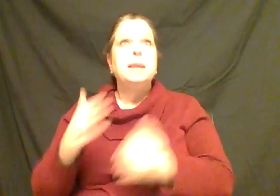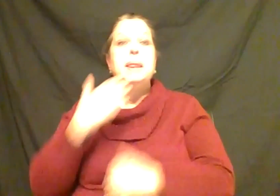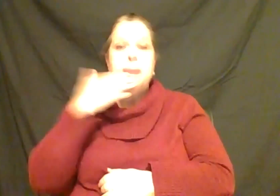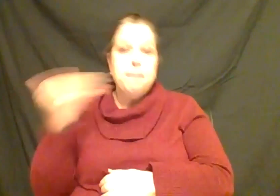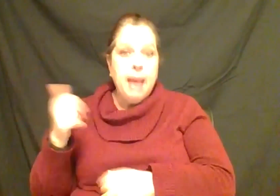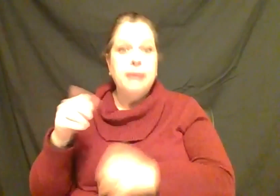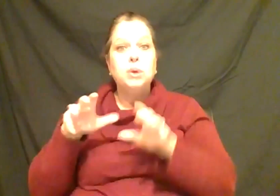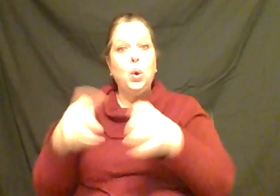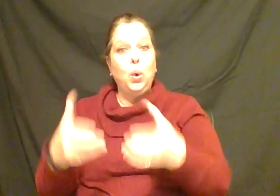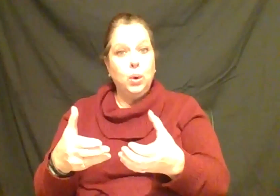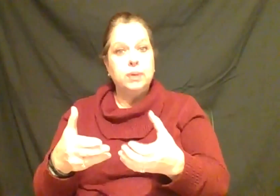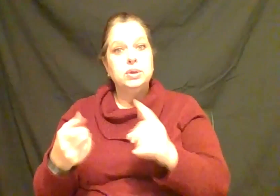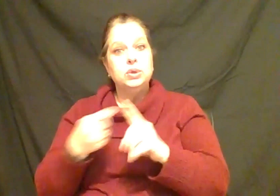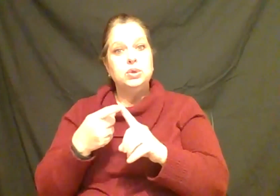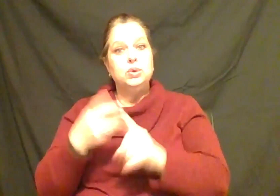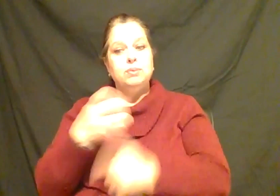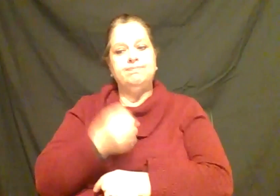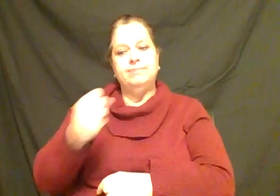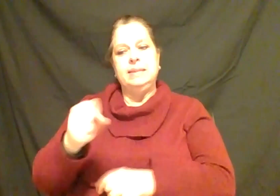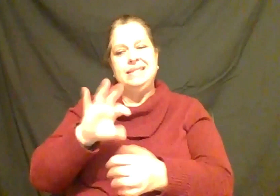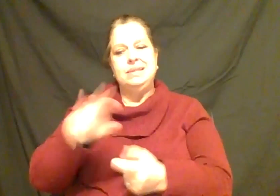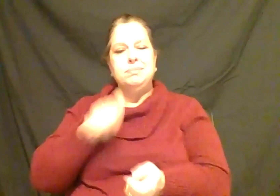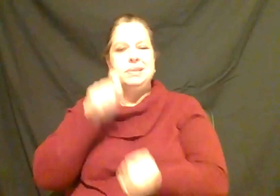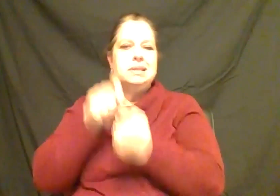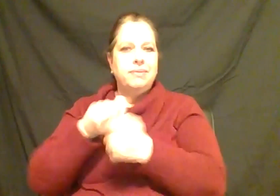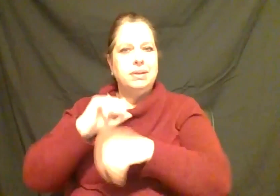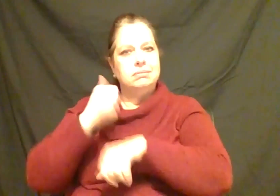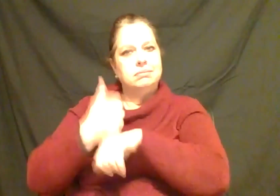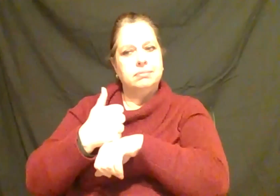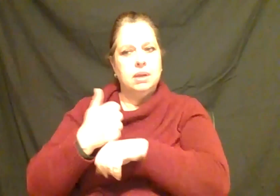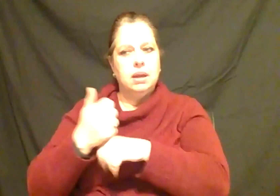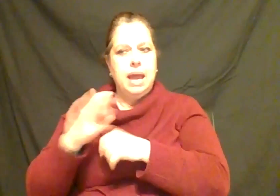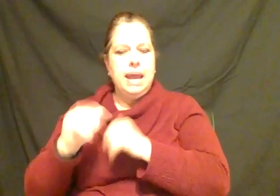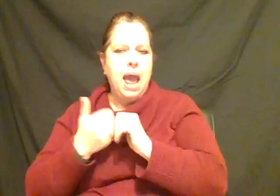to put in certain formats and then how do we work through any limitations that may come